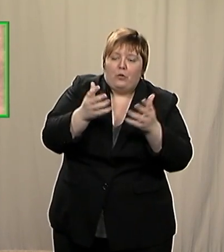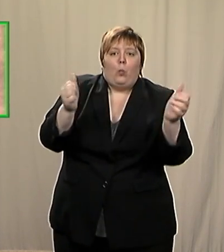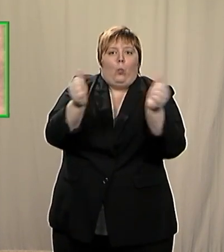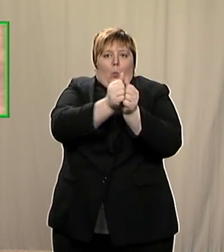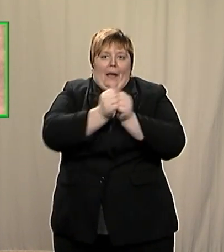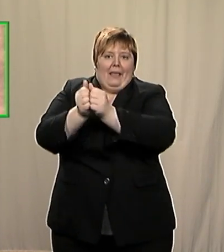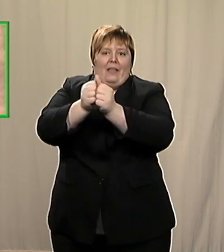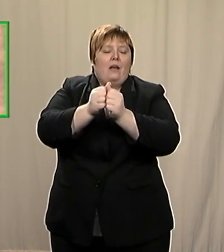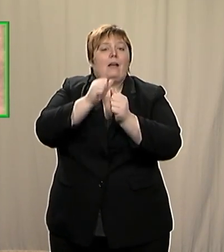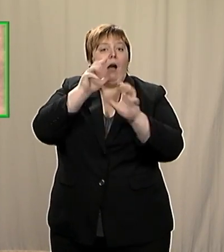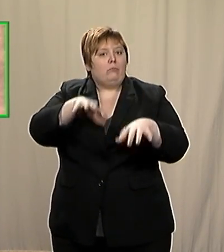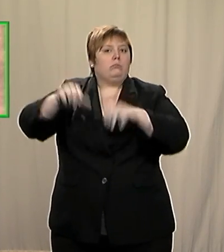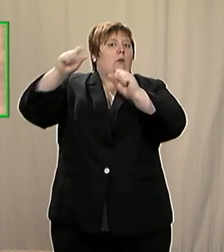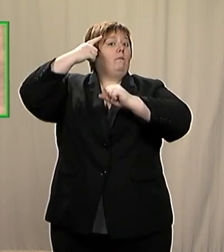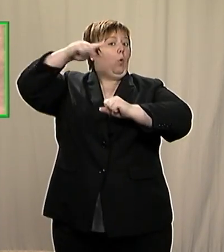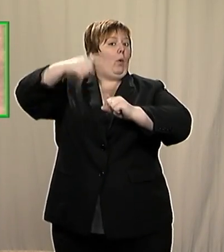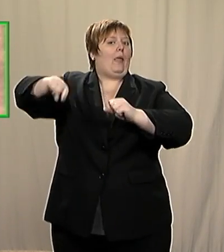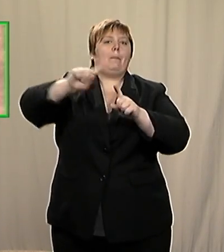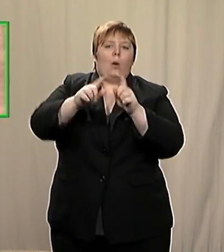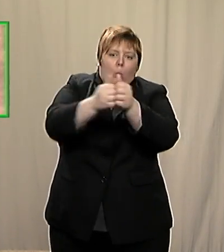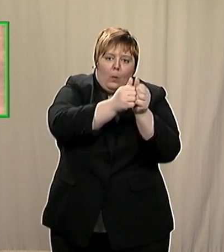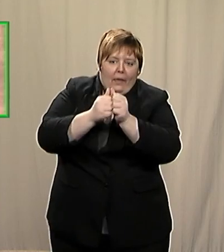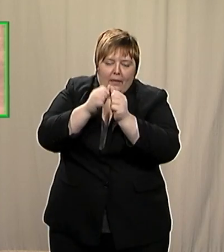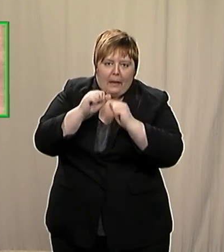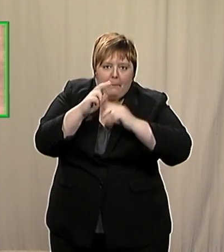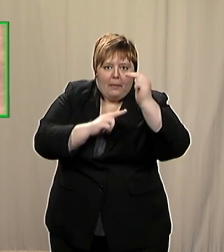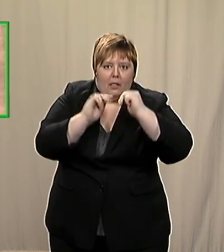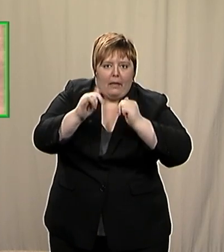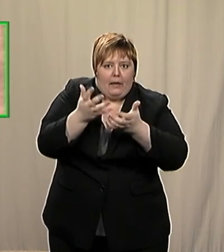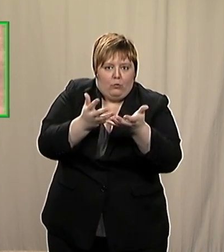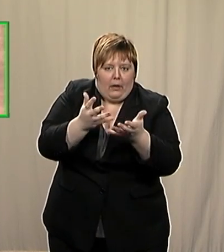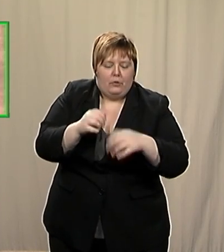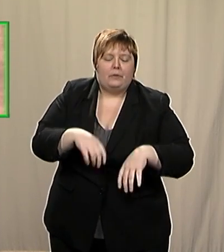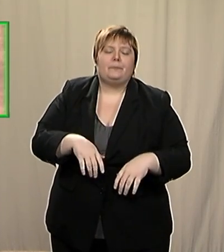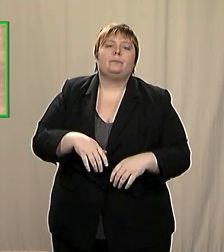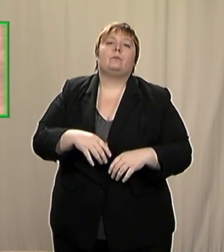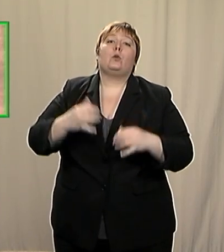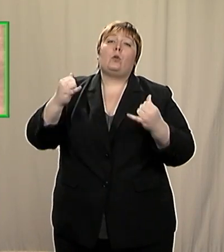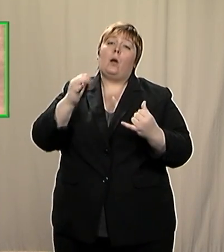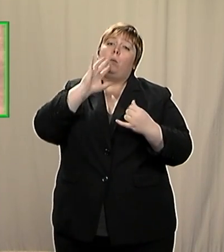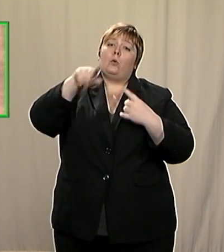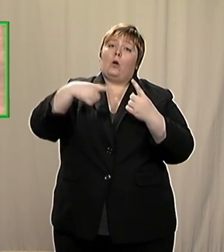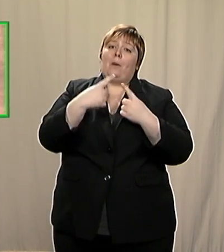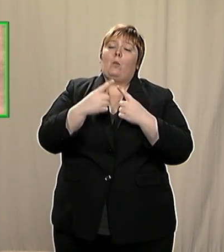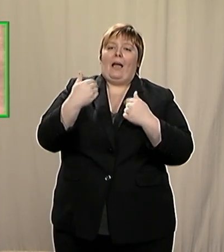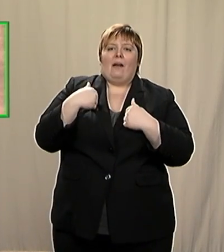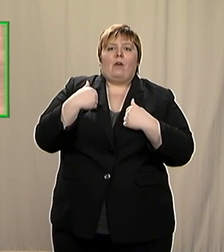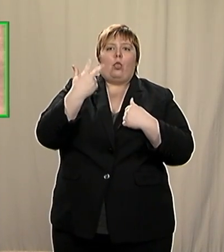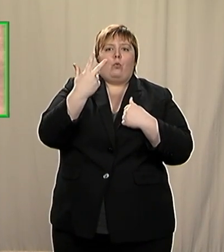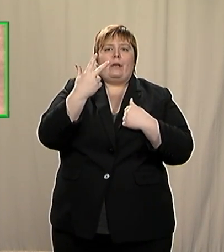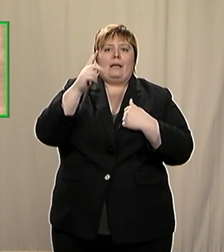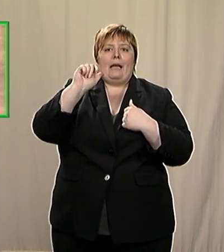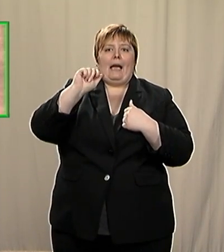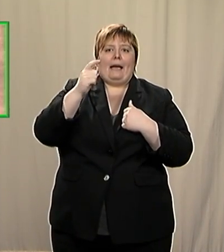So what I would like to do now is we'll talk about the three axes, the three dimensional axes of the model and then we'll look graphically at it